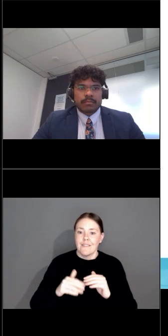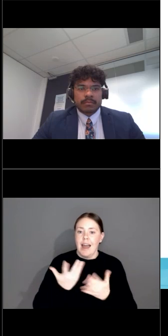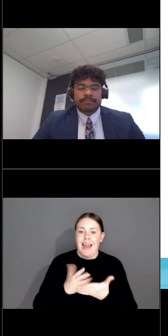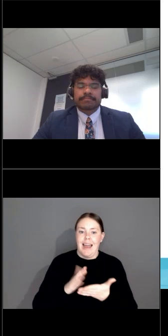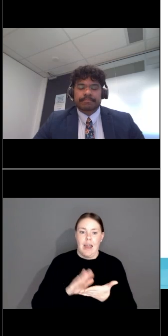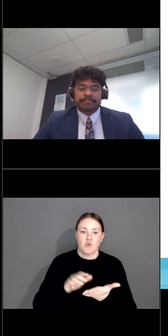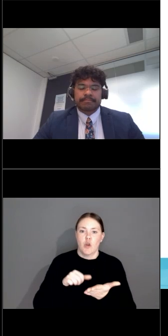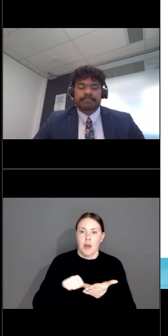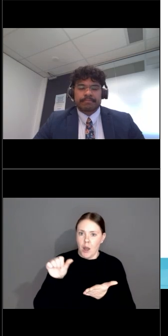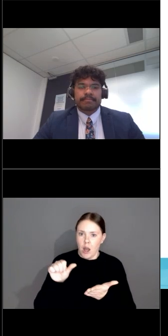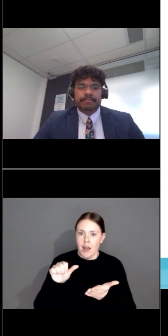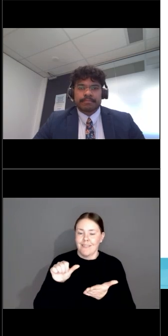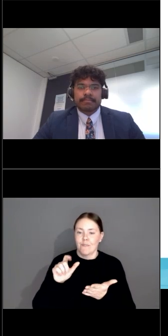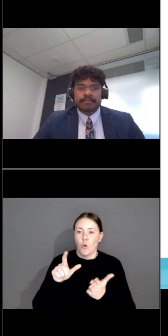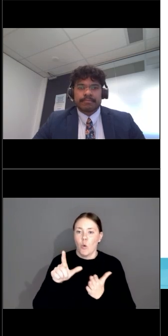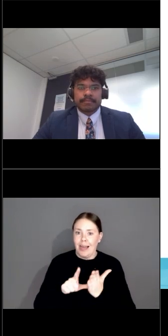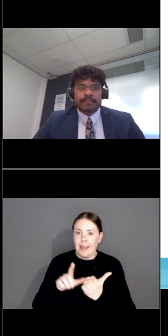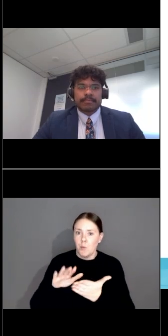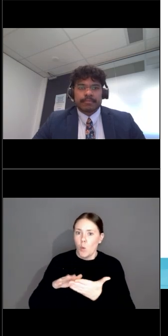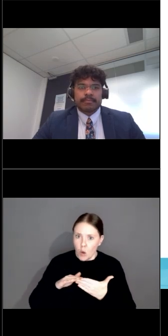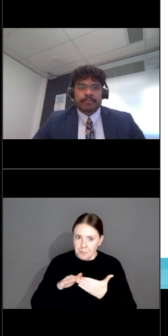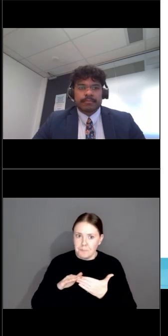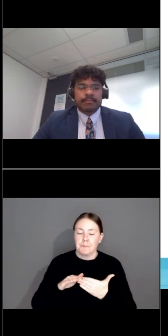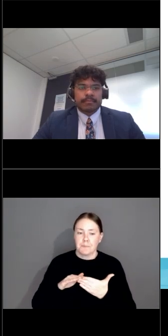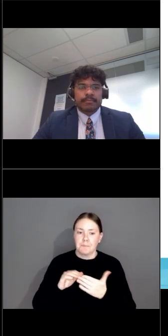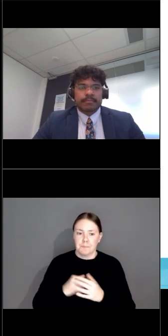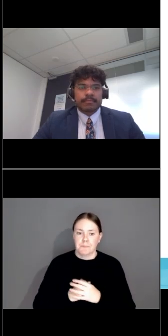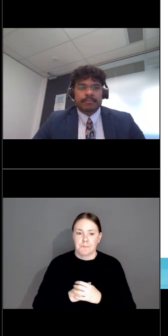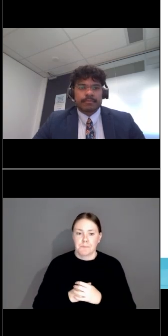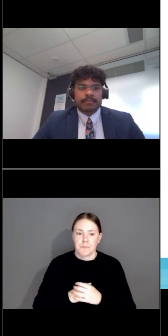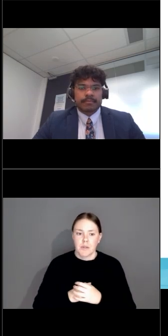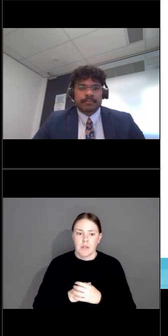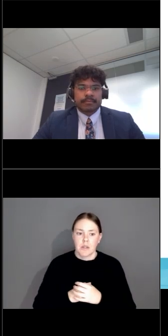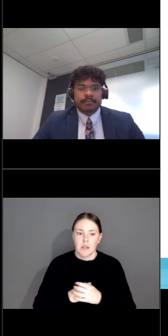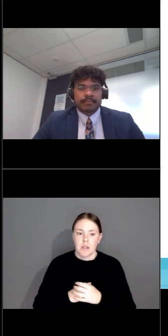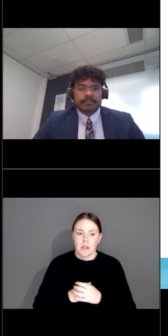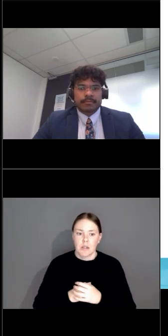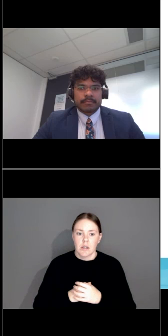another really popular topic so keep an eye out for that one all our webinars are captioned we